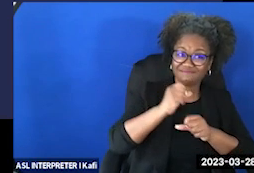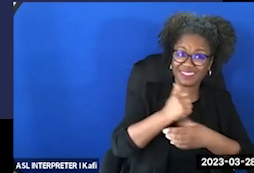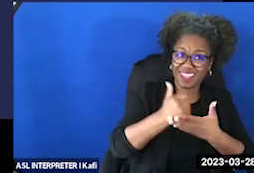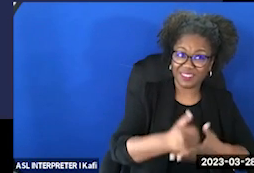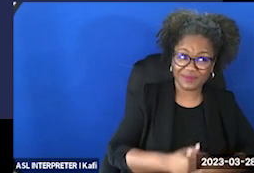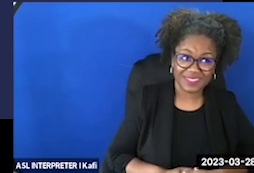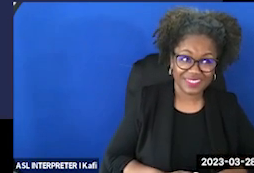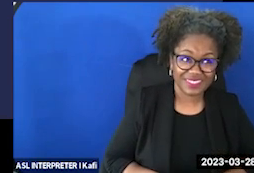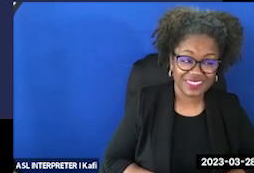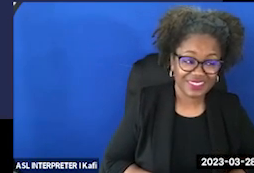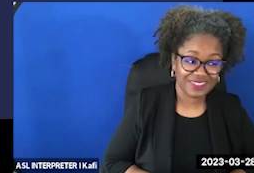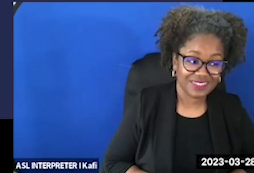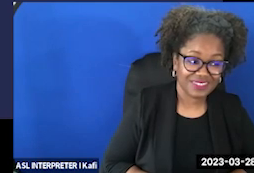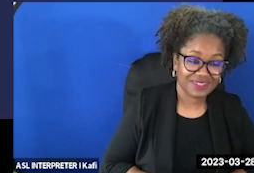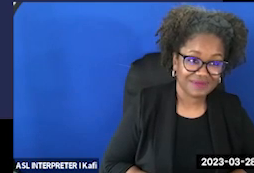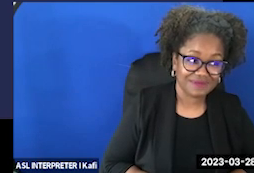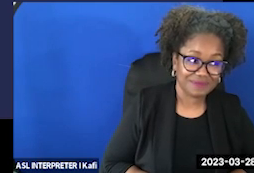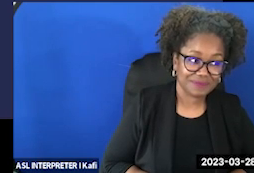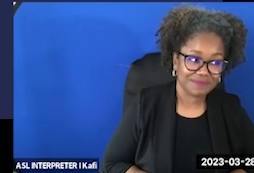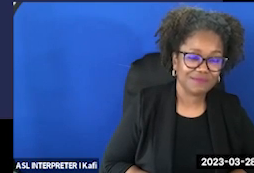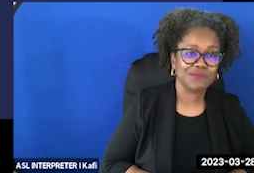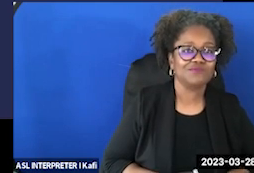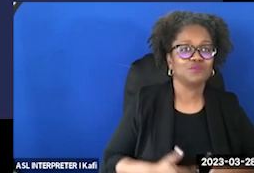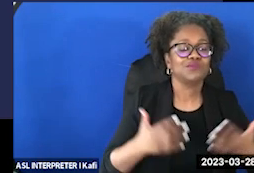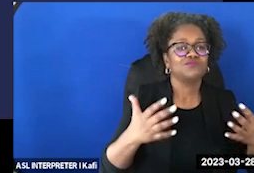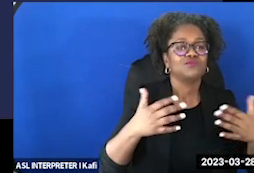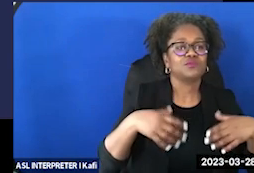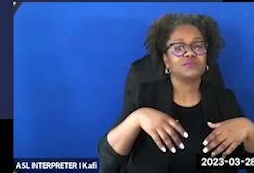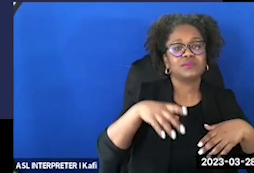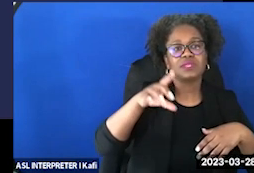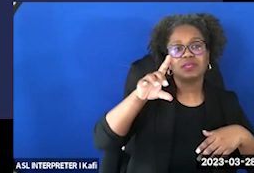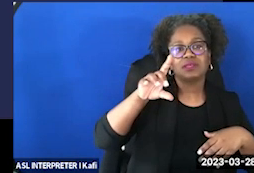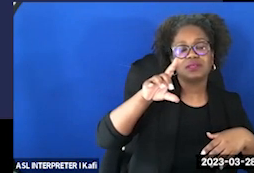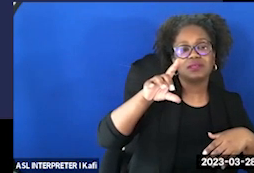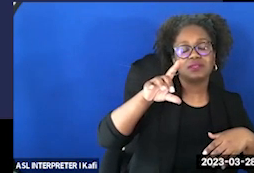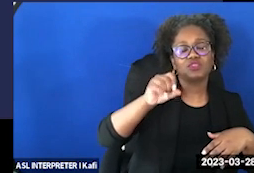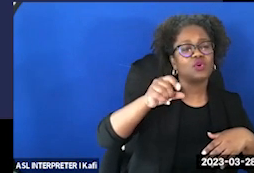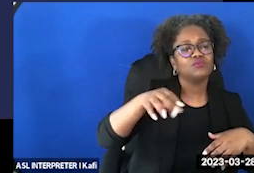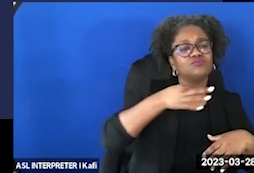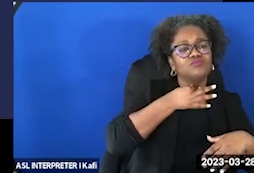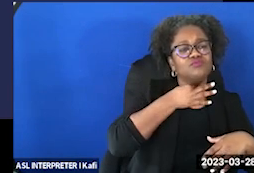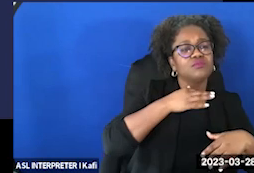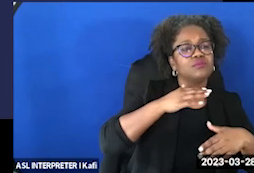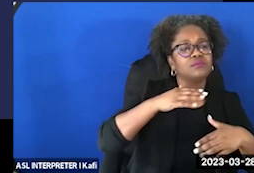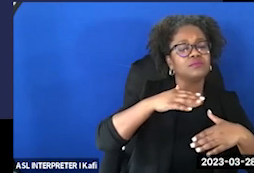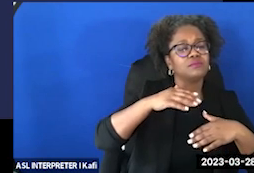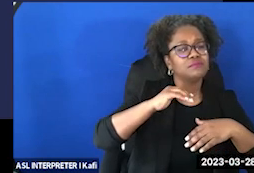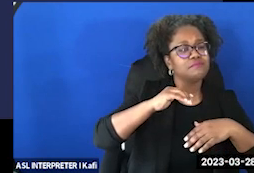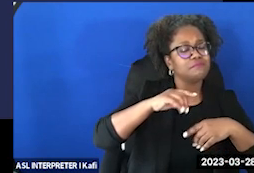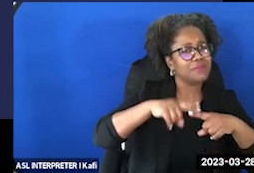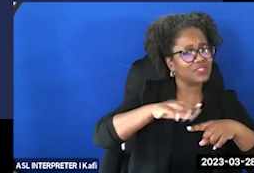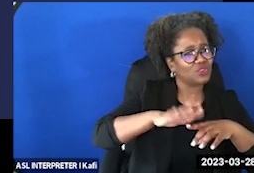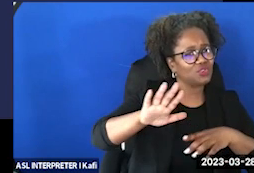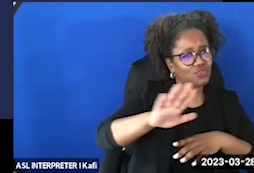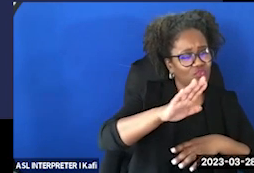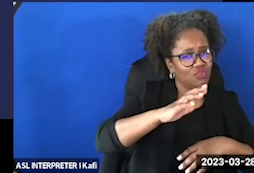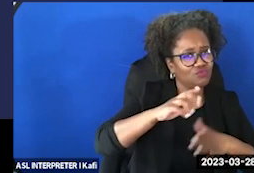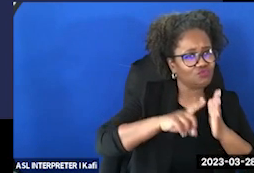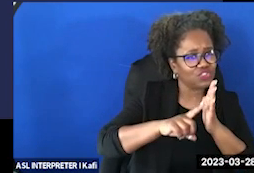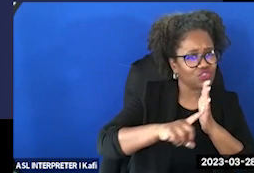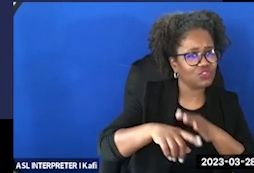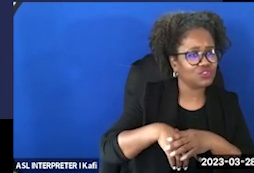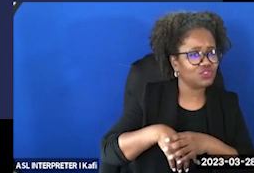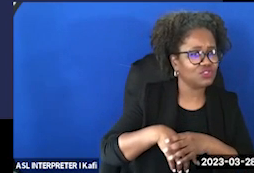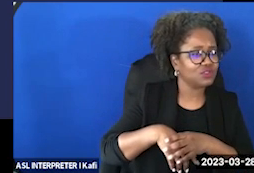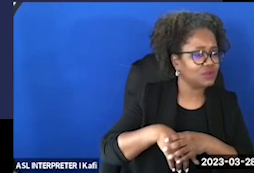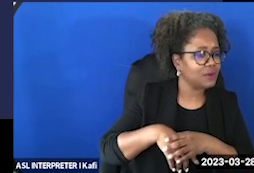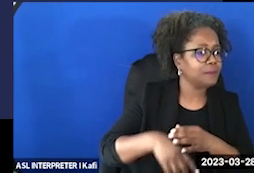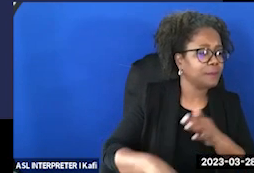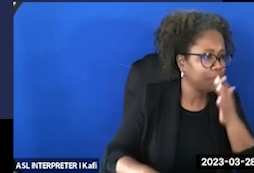Debbie Stine, Science & Technology Policy Academy: So based on your research and experience, do you feel there has been significant improvement in Equity University policies during the past 3 years is their advertising. D. I. Initiatives